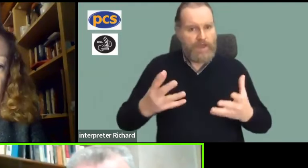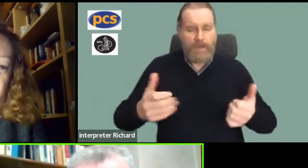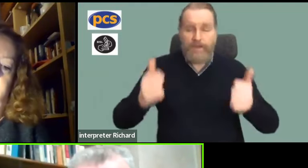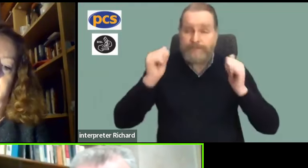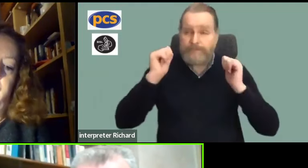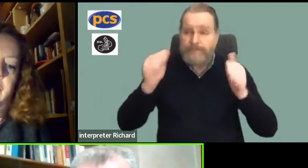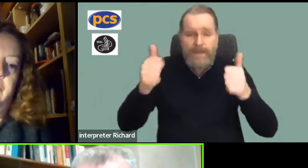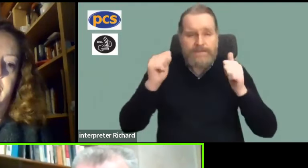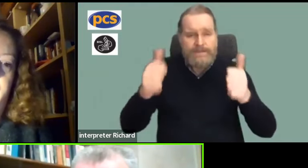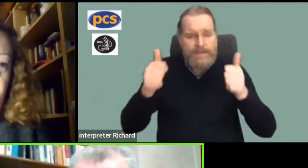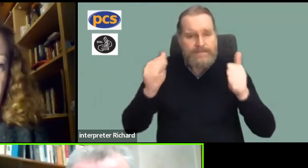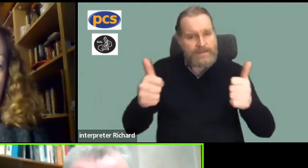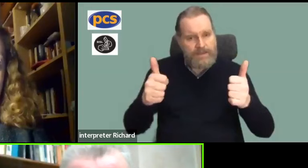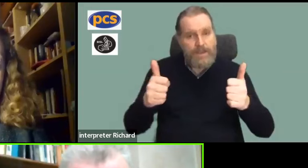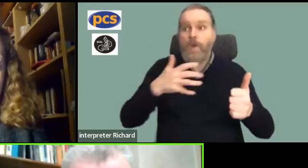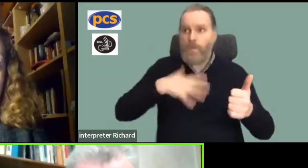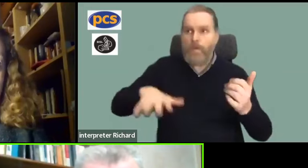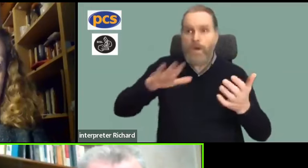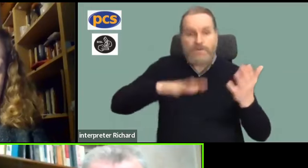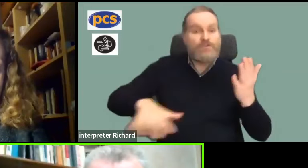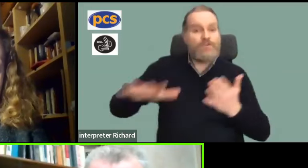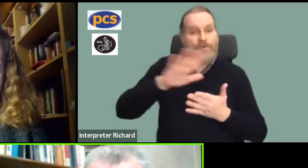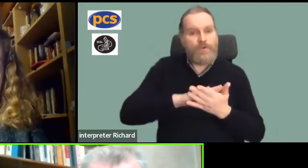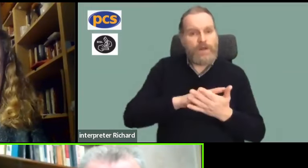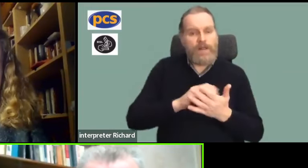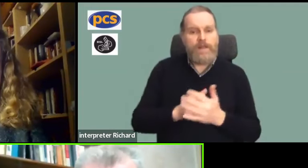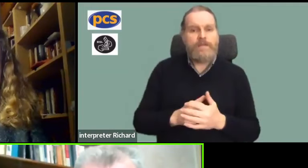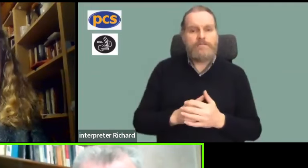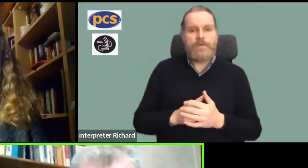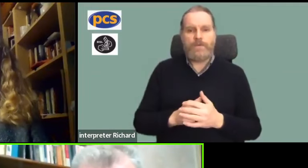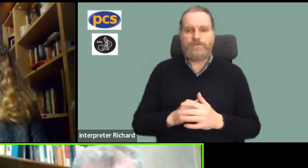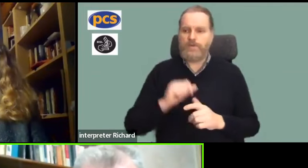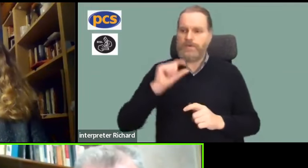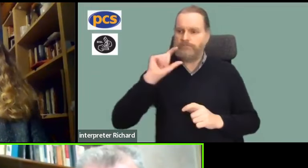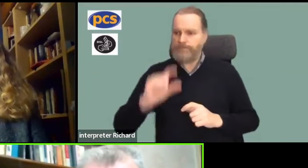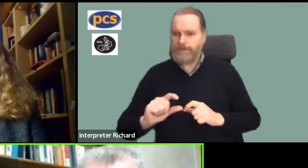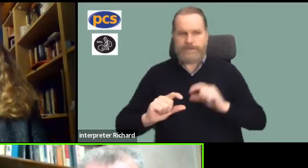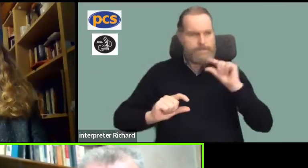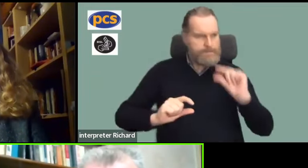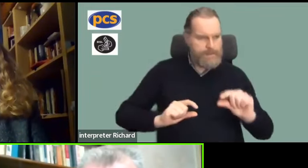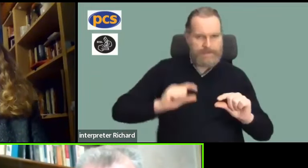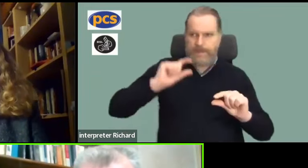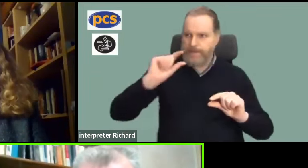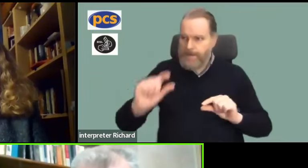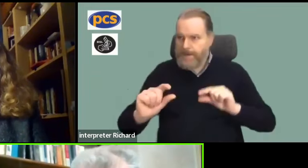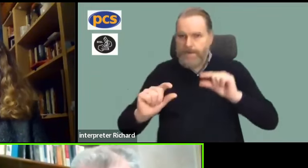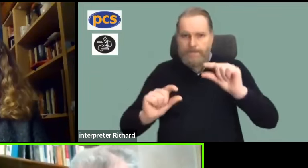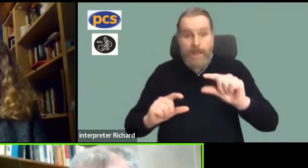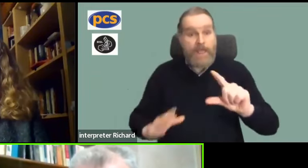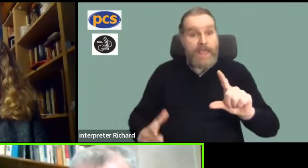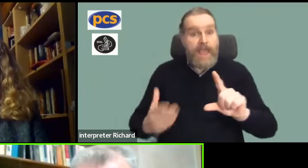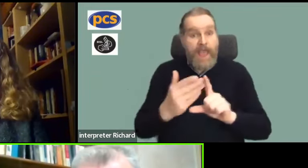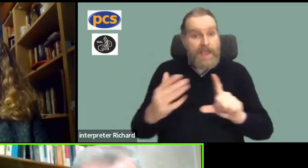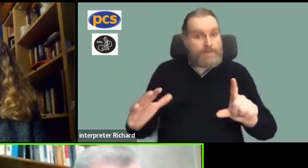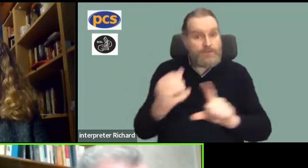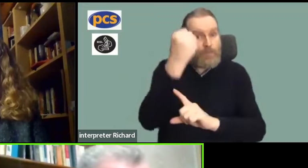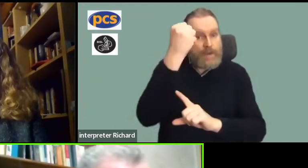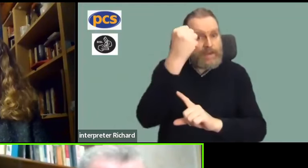that's really a fantastic fantastic starting point . what we What we all want is to go on strike into strike and to win, and I strike and to win.